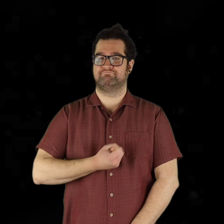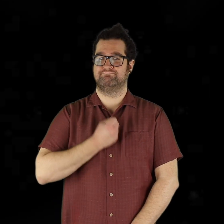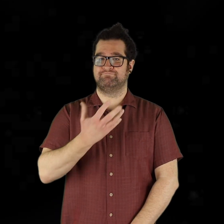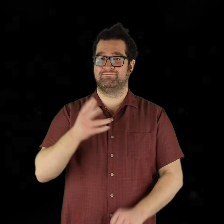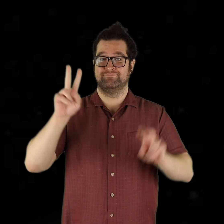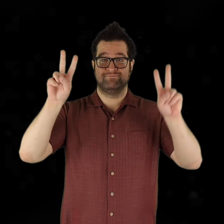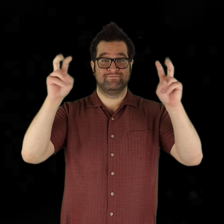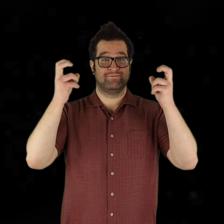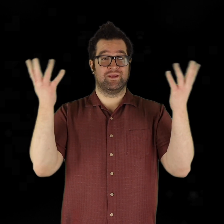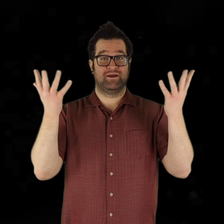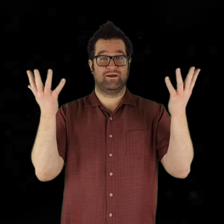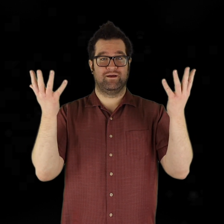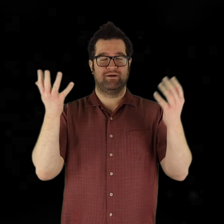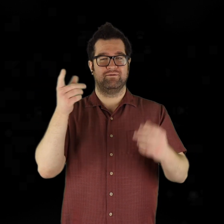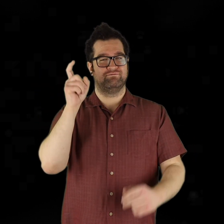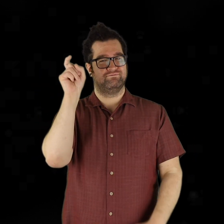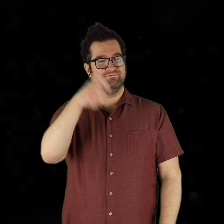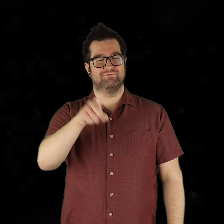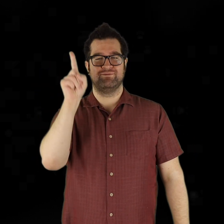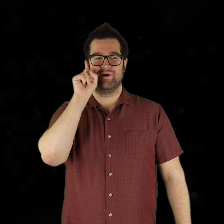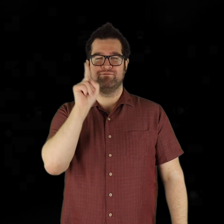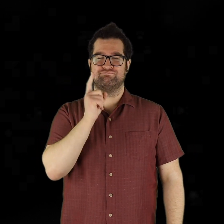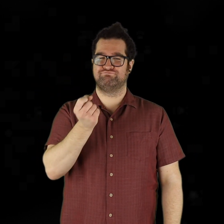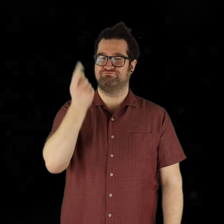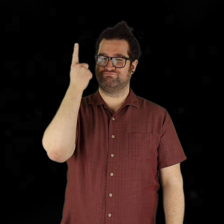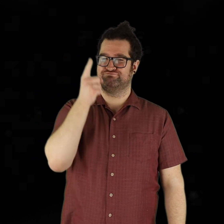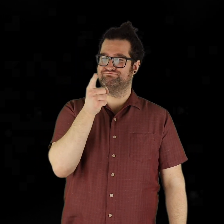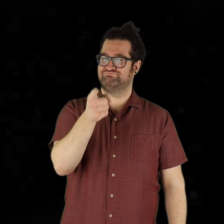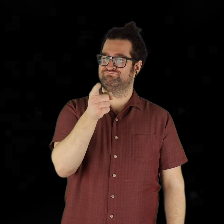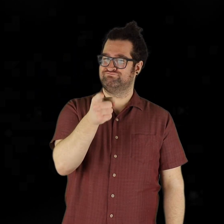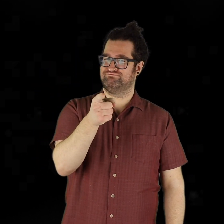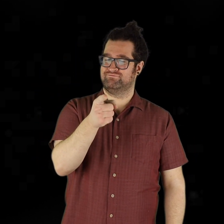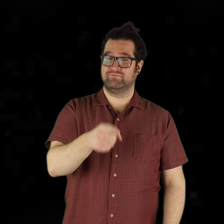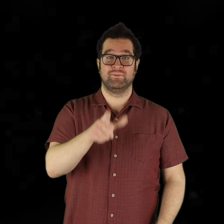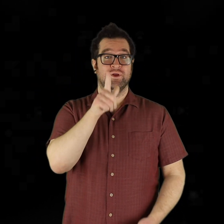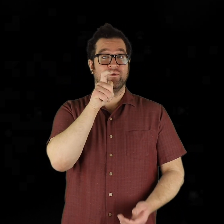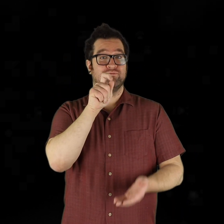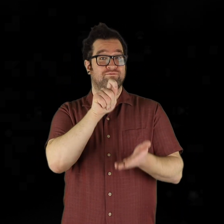This poem is called "You Have To Be Deaf to Understand."